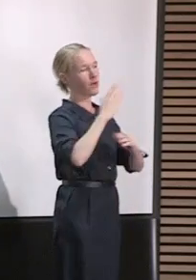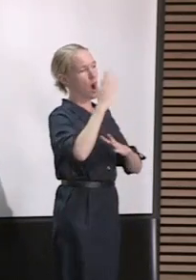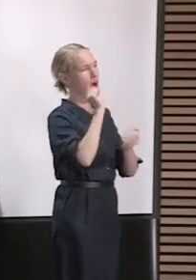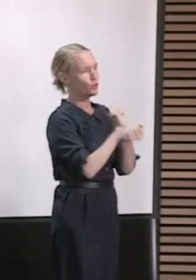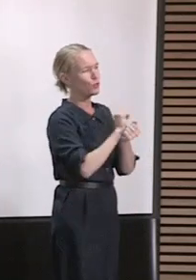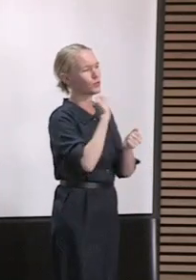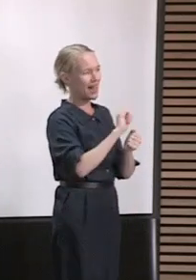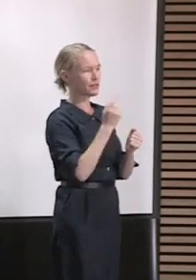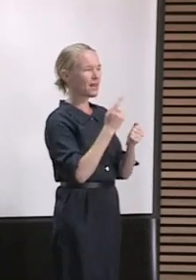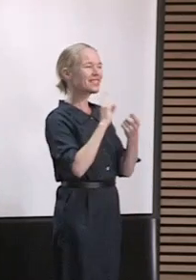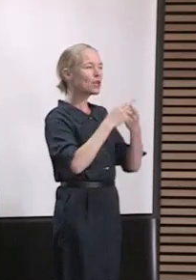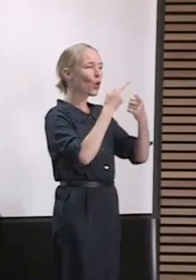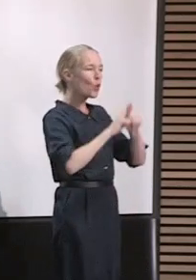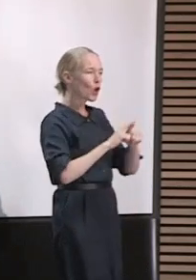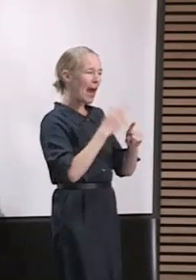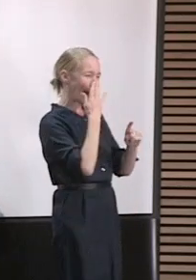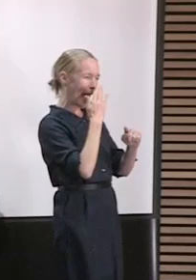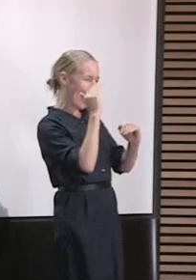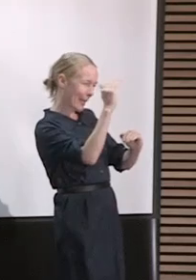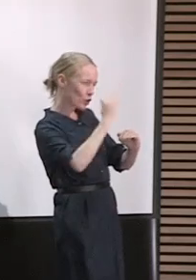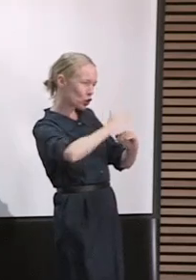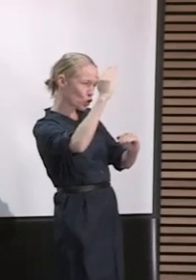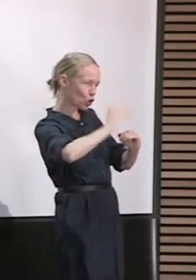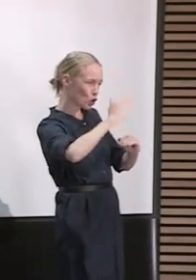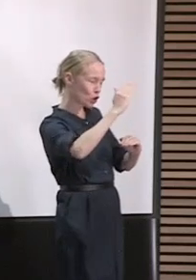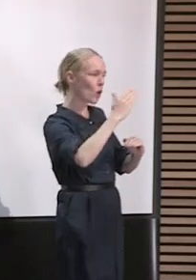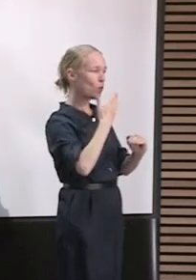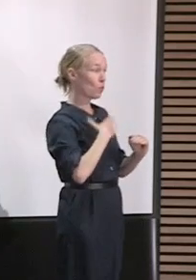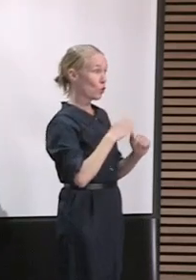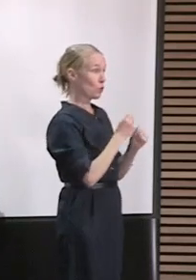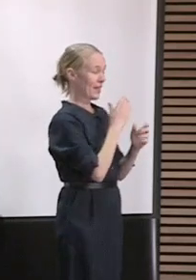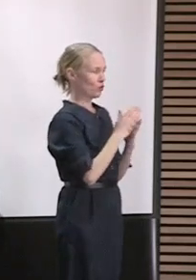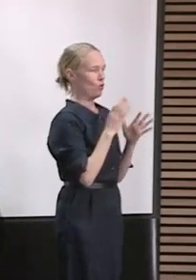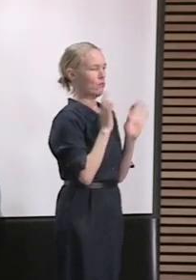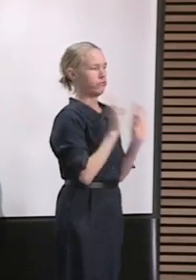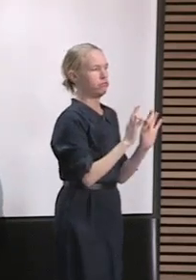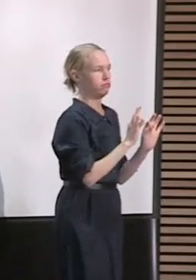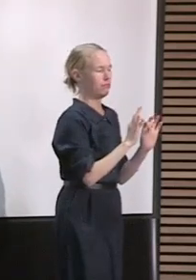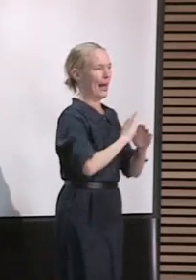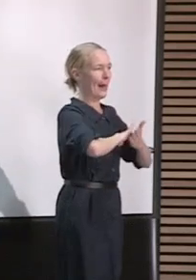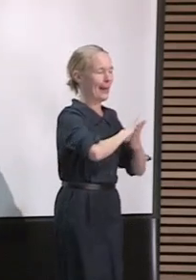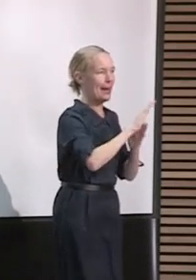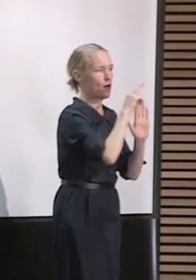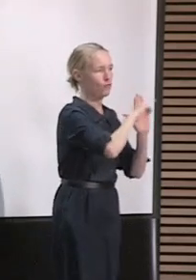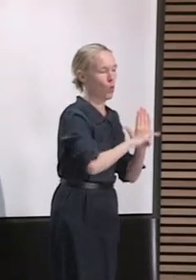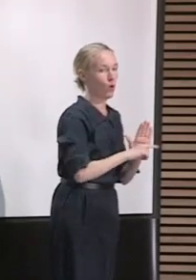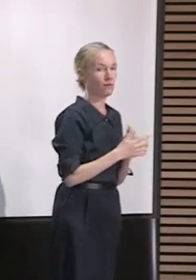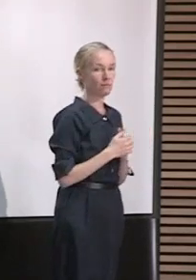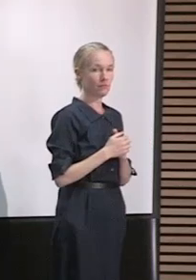Secondary school students should be wearing masks. We're figuring out exactly where the cut-off is. That's something we're